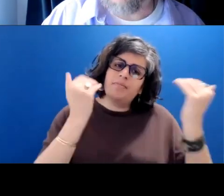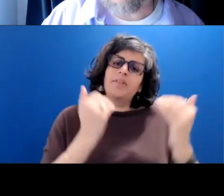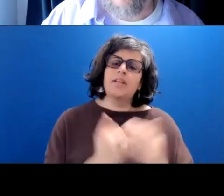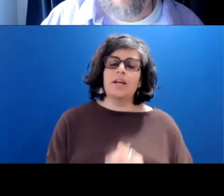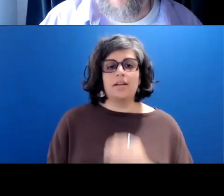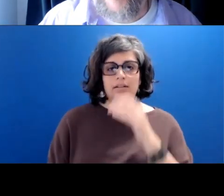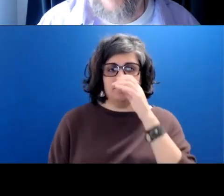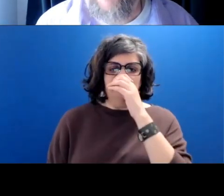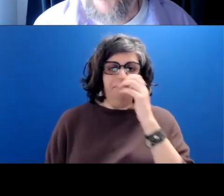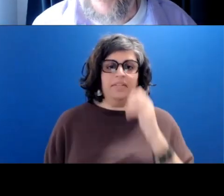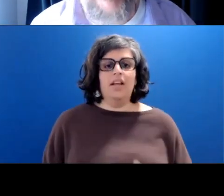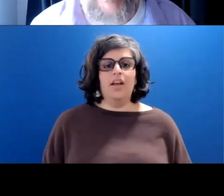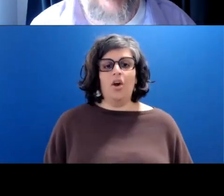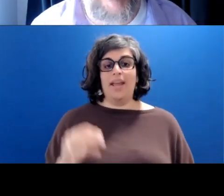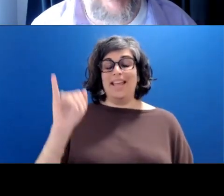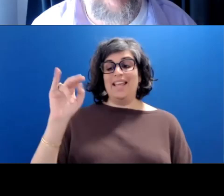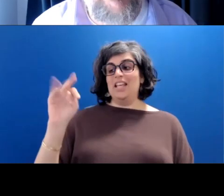So let's talk about what informed consent is.